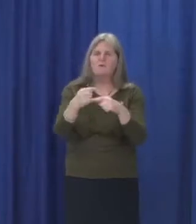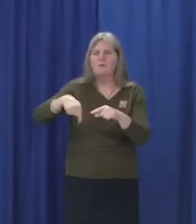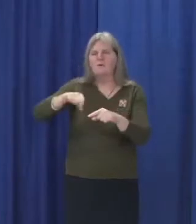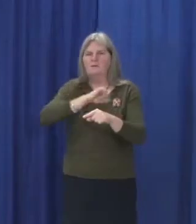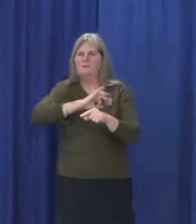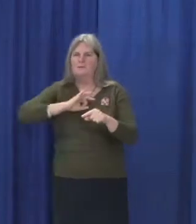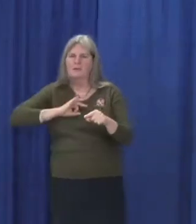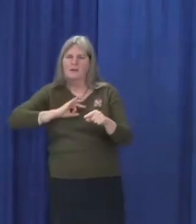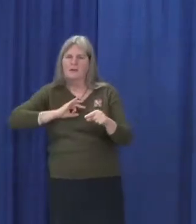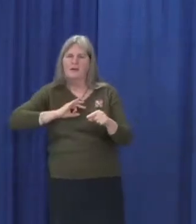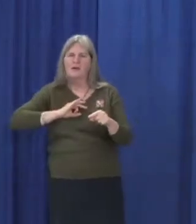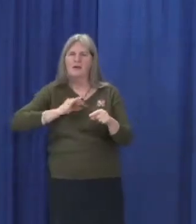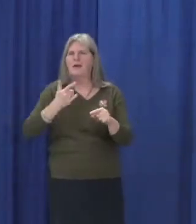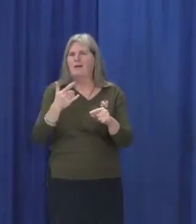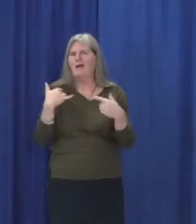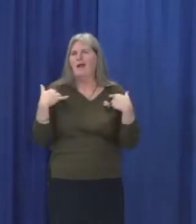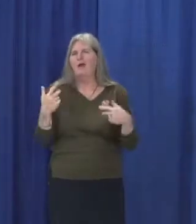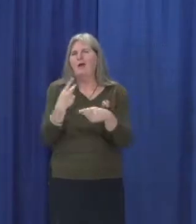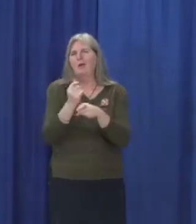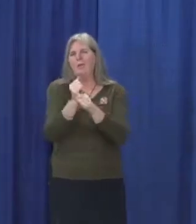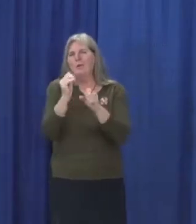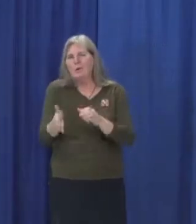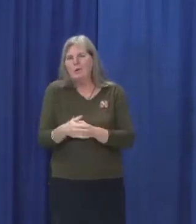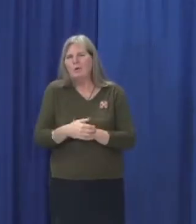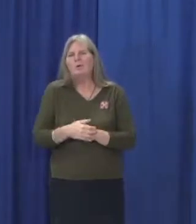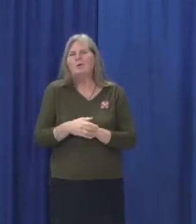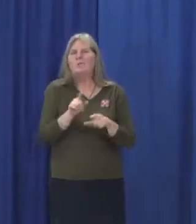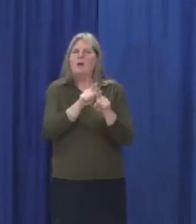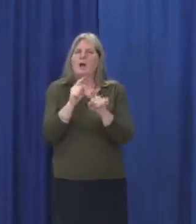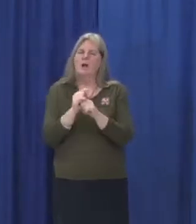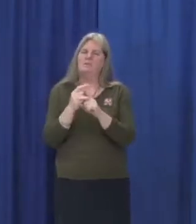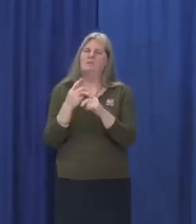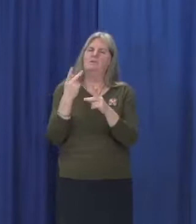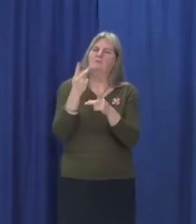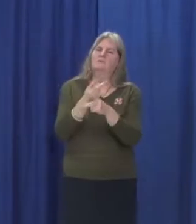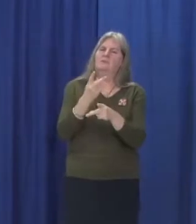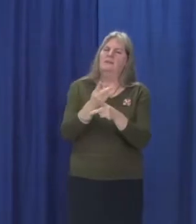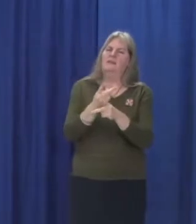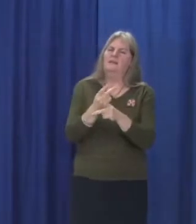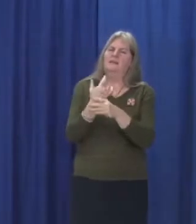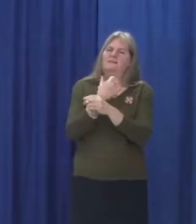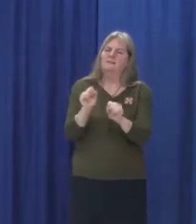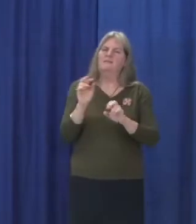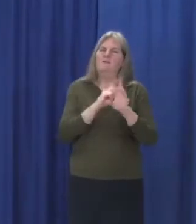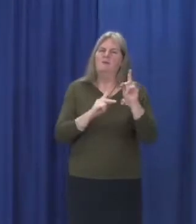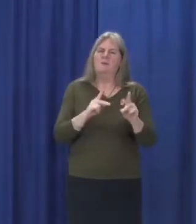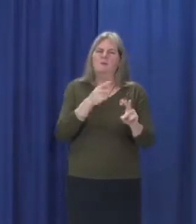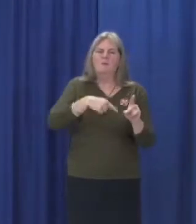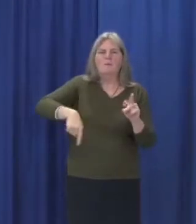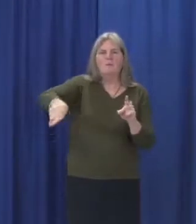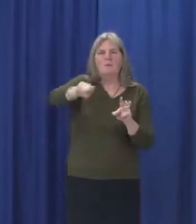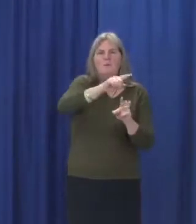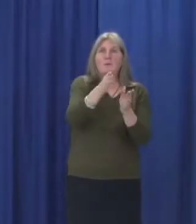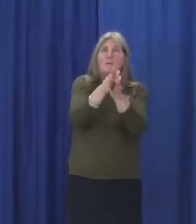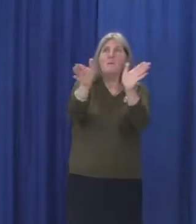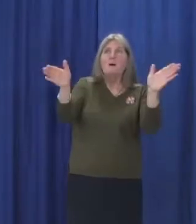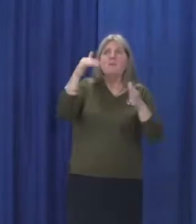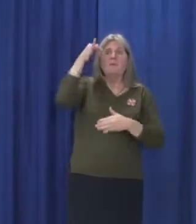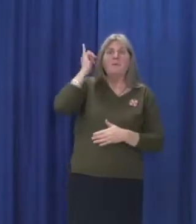our employees including our healthcare workers while protecting the health and safety of the members of the public we